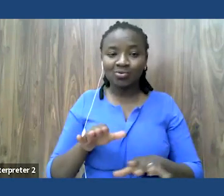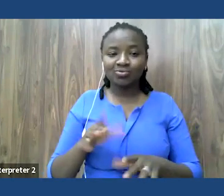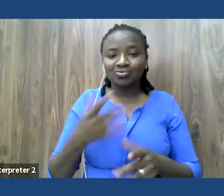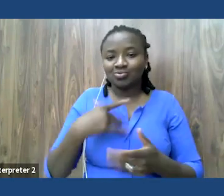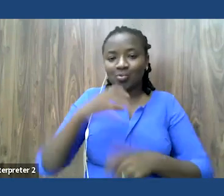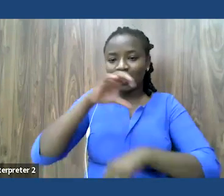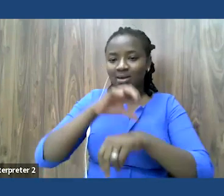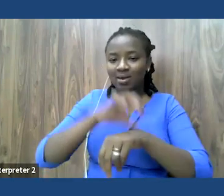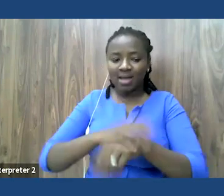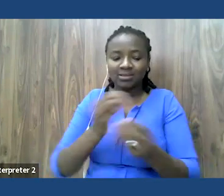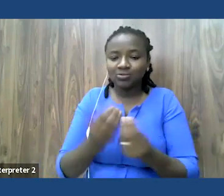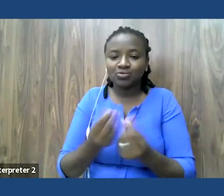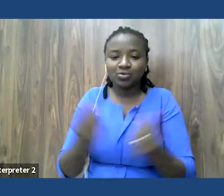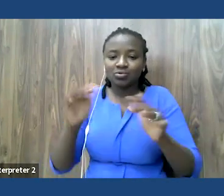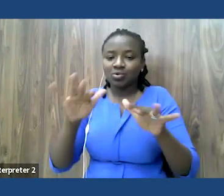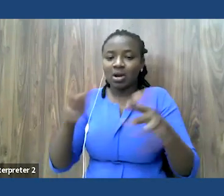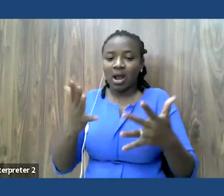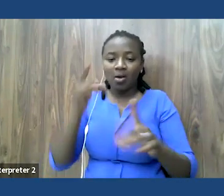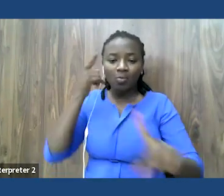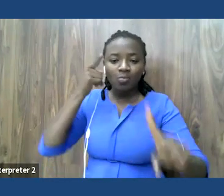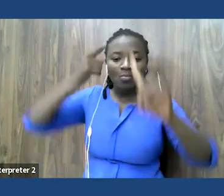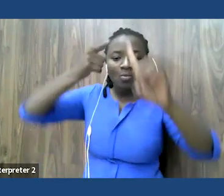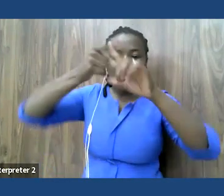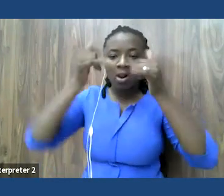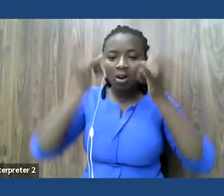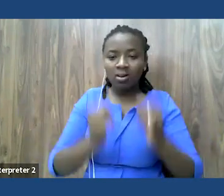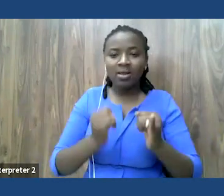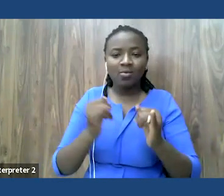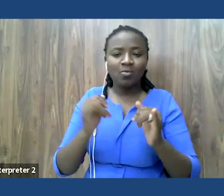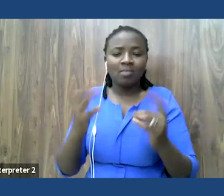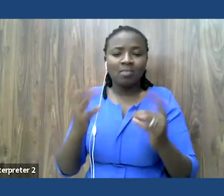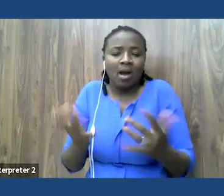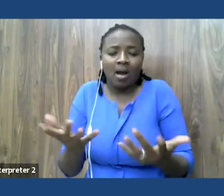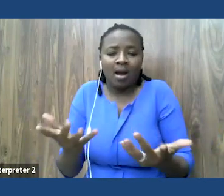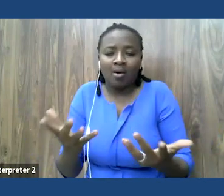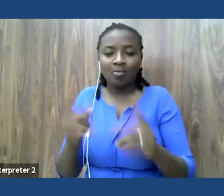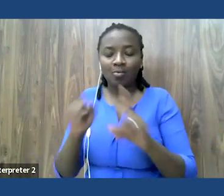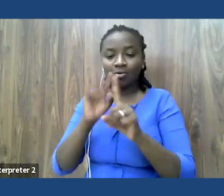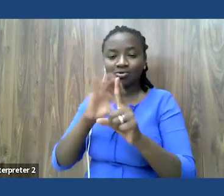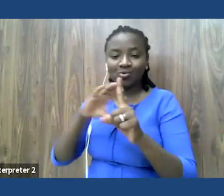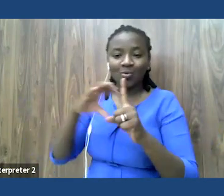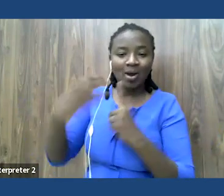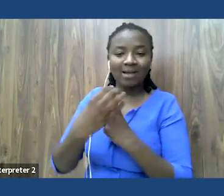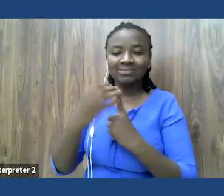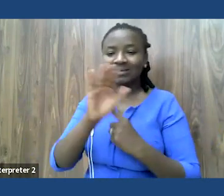How do you find the new purpose in your third or fourth quarter of life? Because this is what we want.